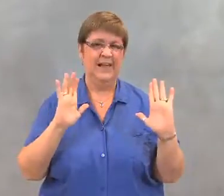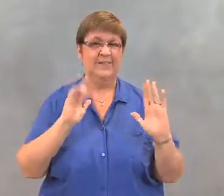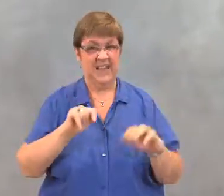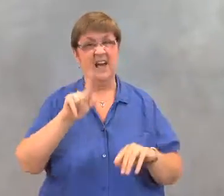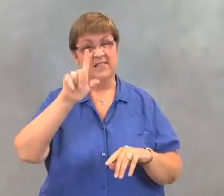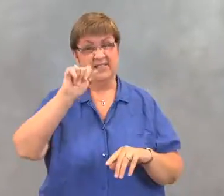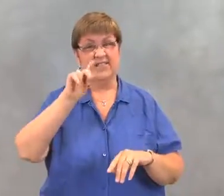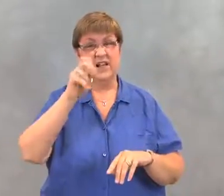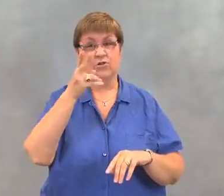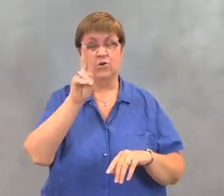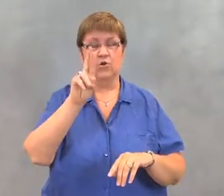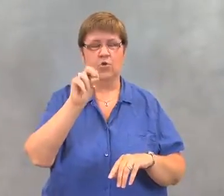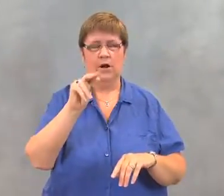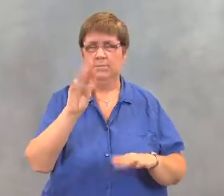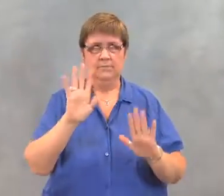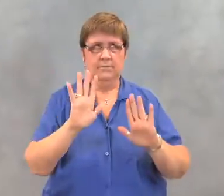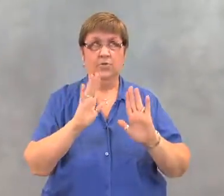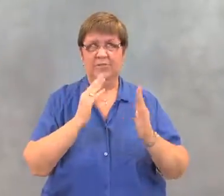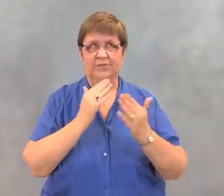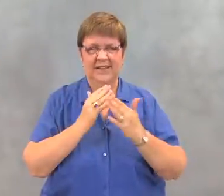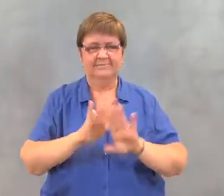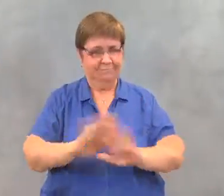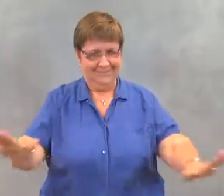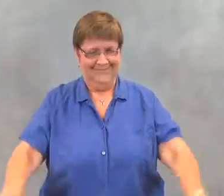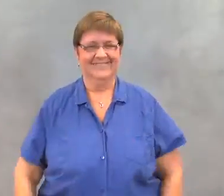That's Lake Huron, folks! No thanks!